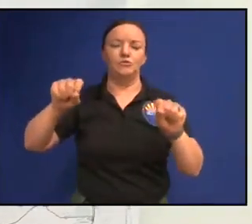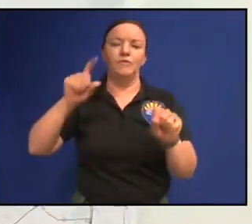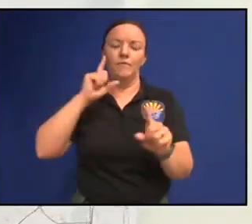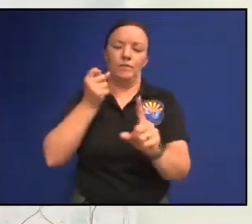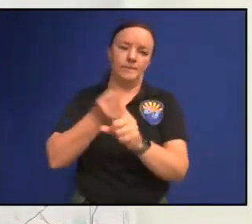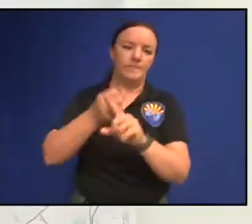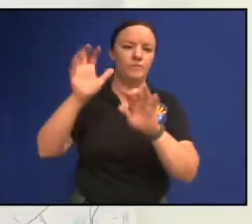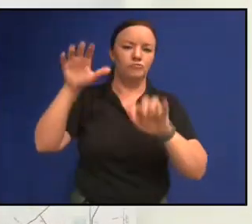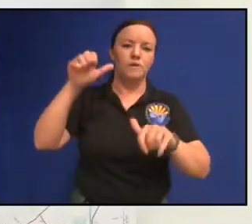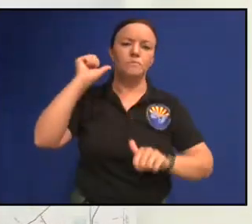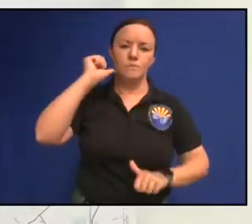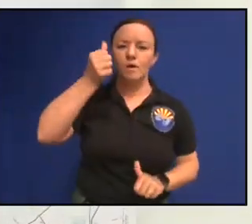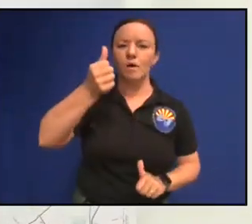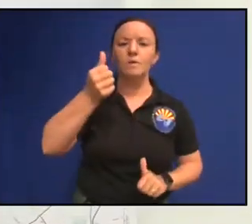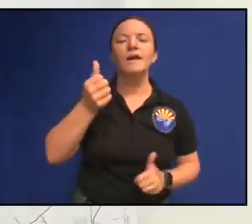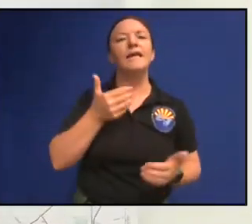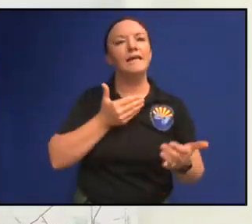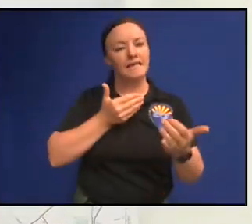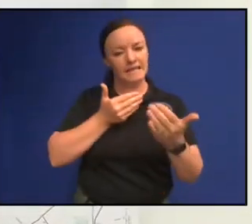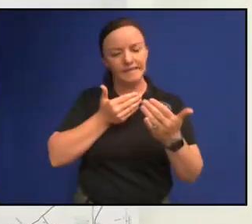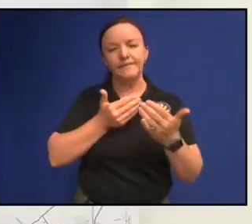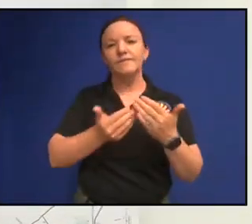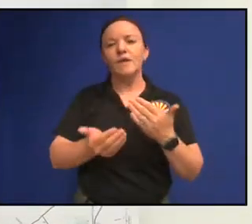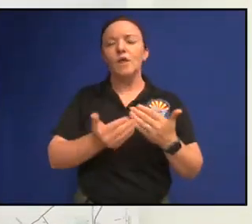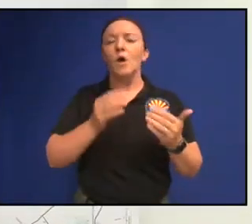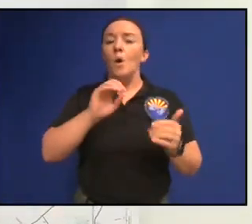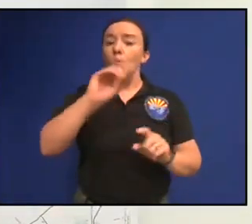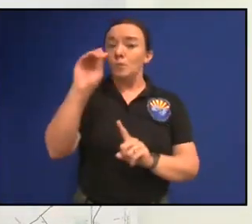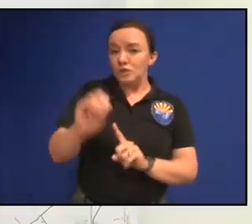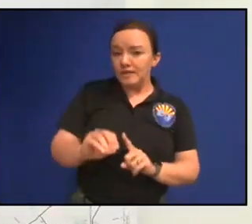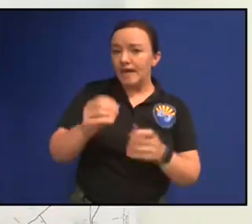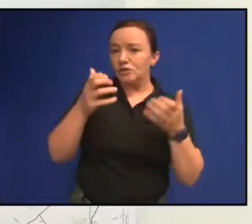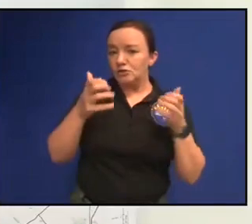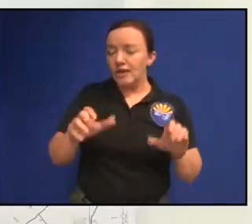A LITTLE LESS FOR FLOODS. LET'S MOVE ON TO THE NEXT.